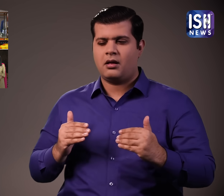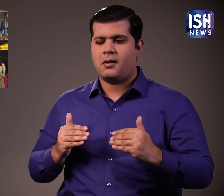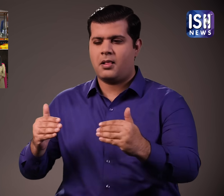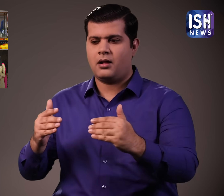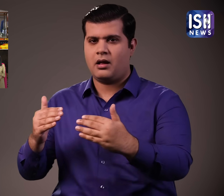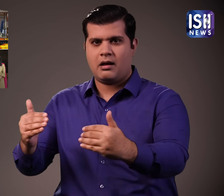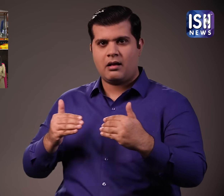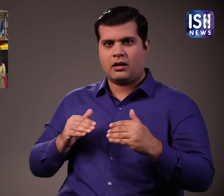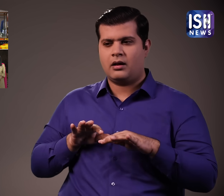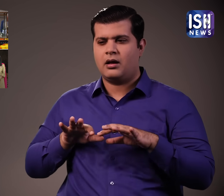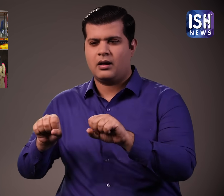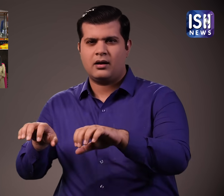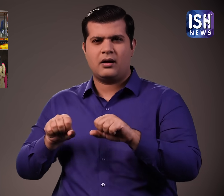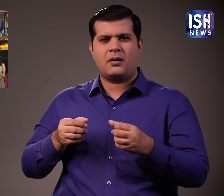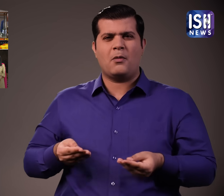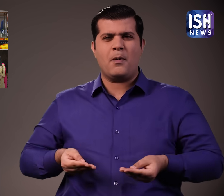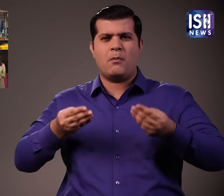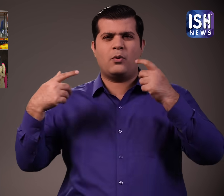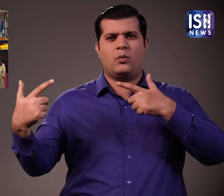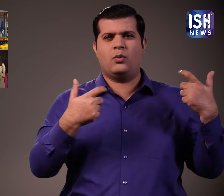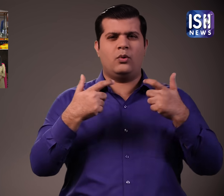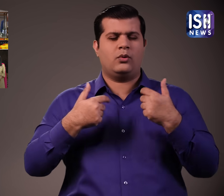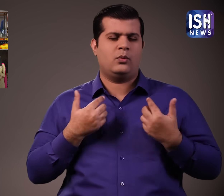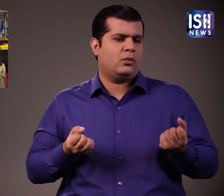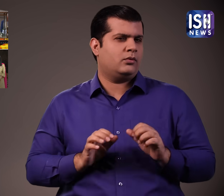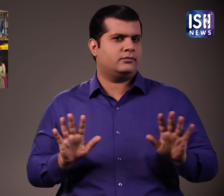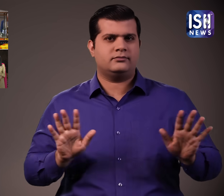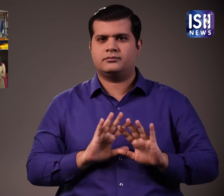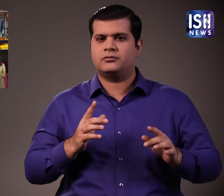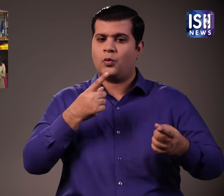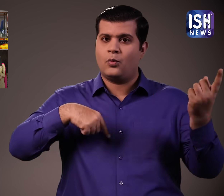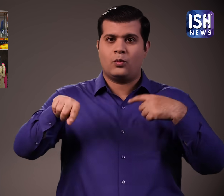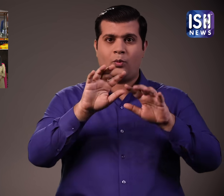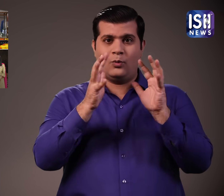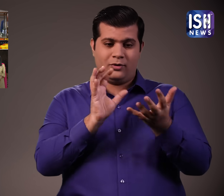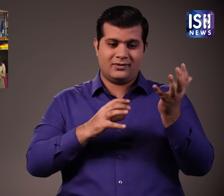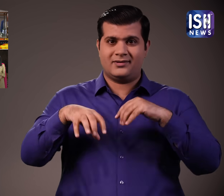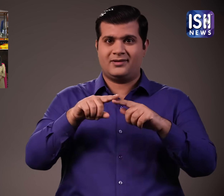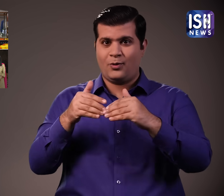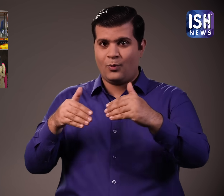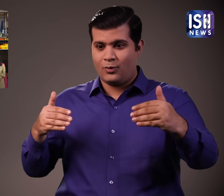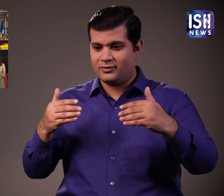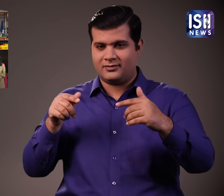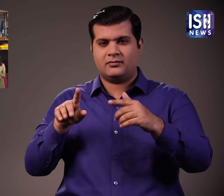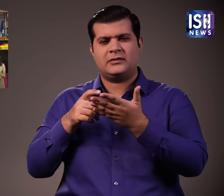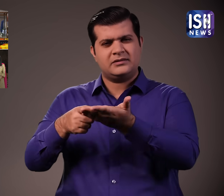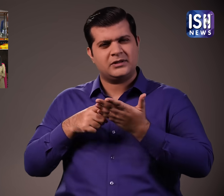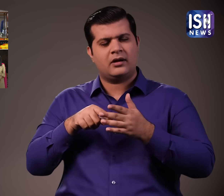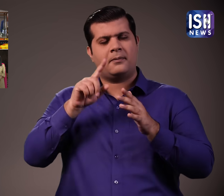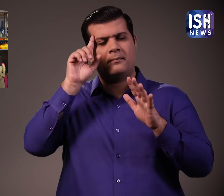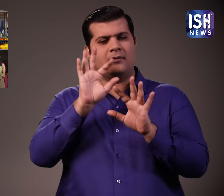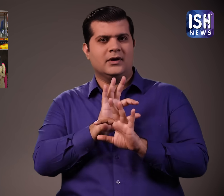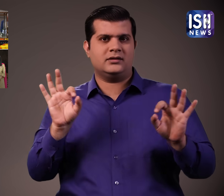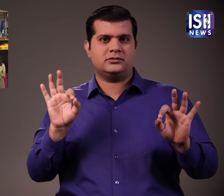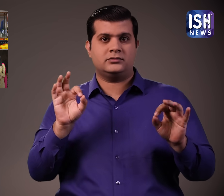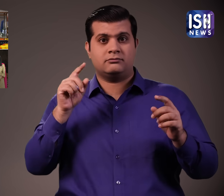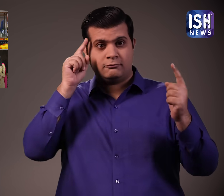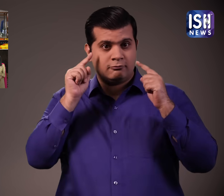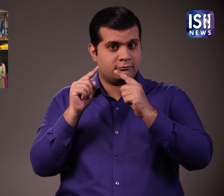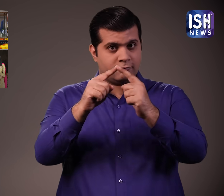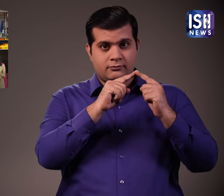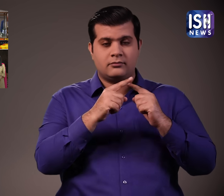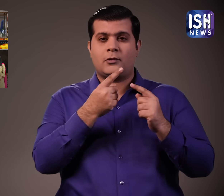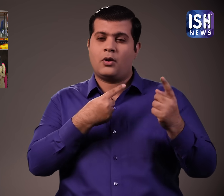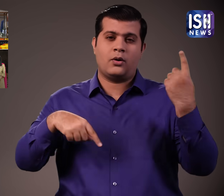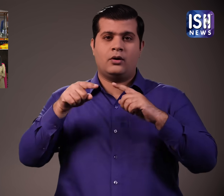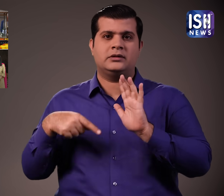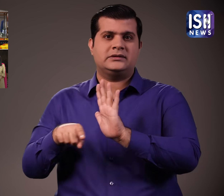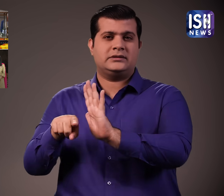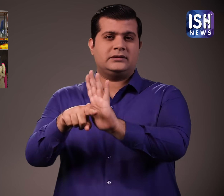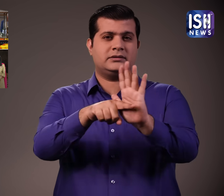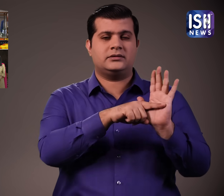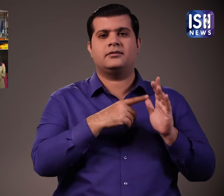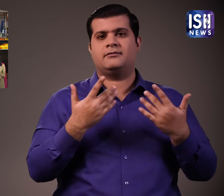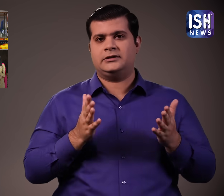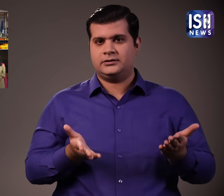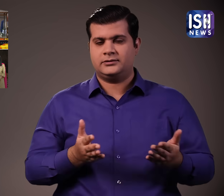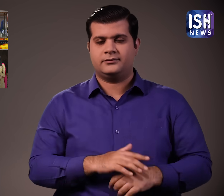There shouldn't be any war and countries should respect each other's borders. Issues should be resolved peacefully.